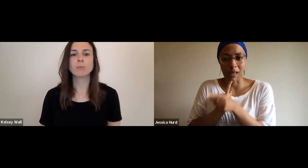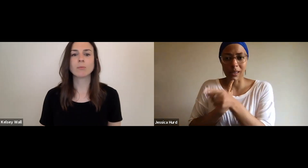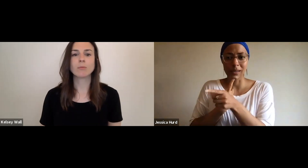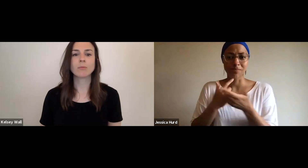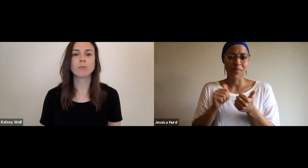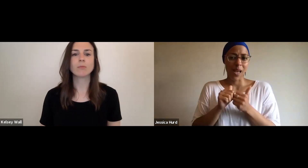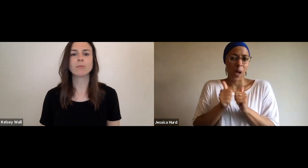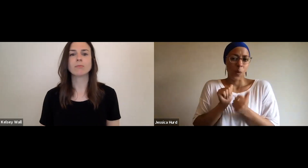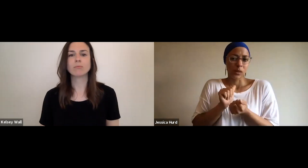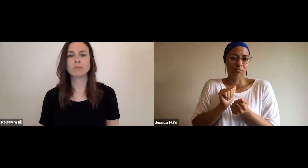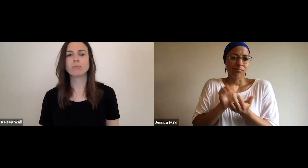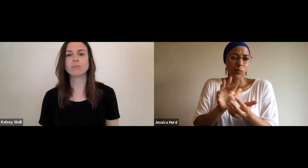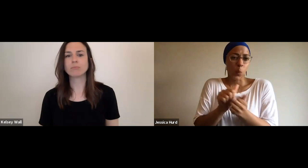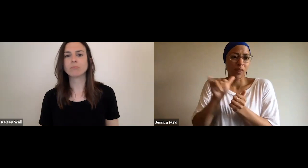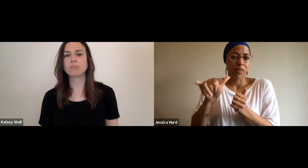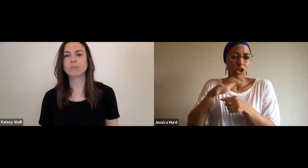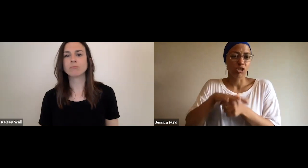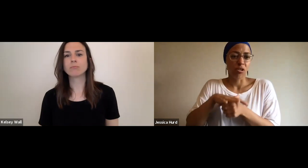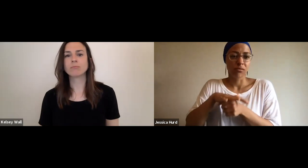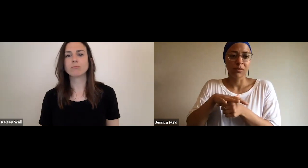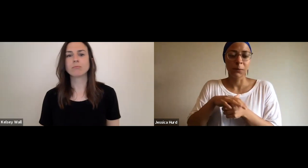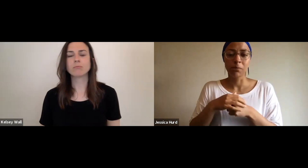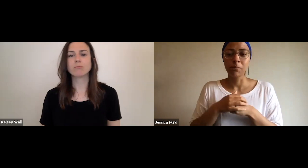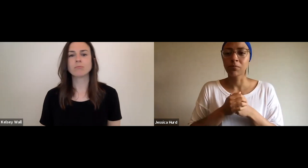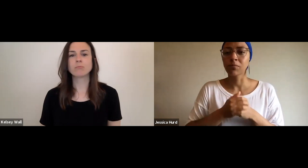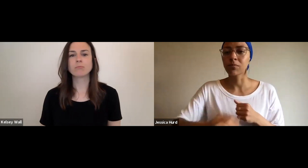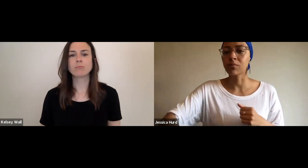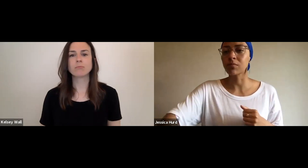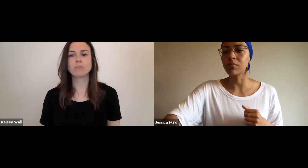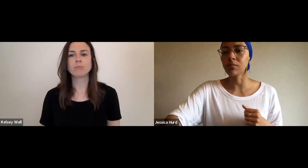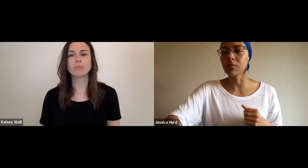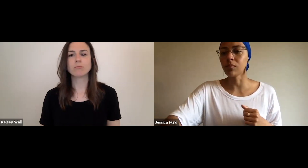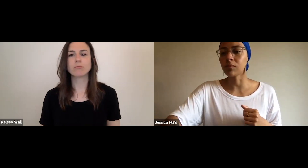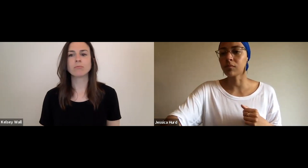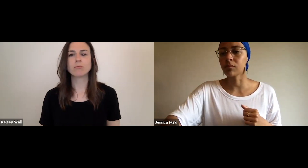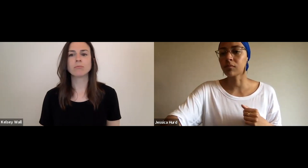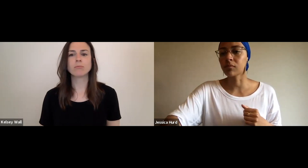so they don't want to disappoint her. How do we deal with this type of stress? OK.